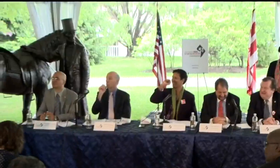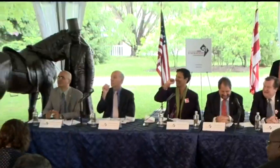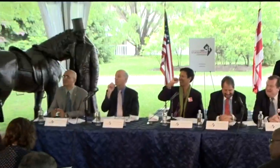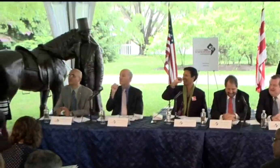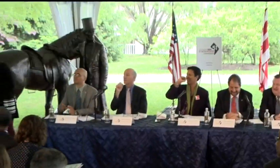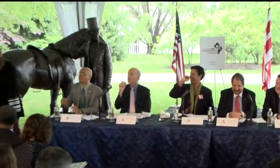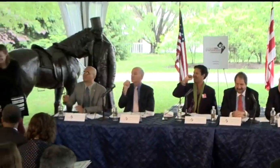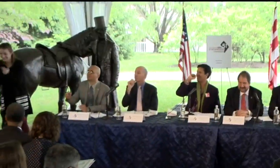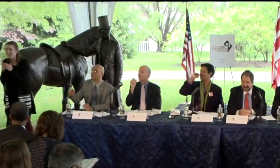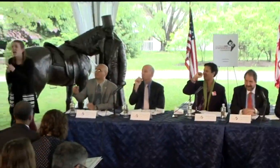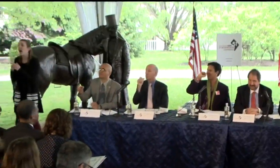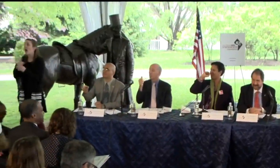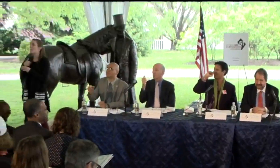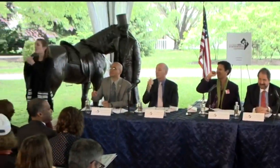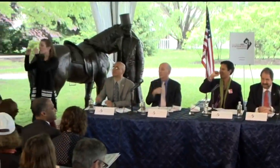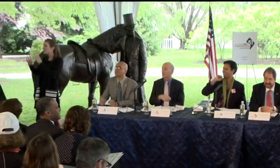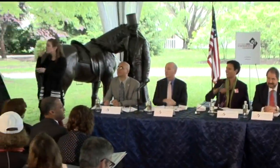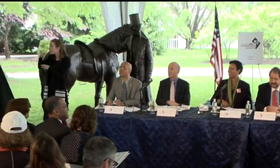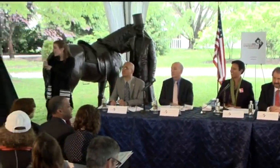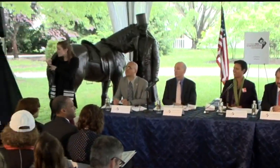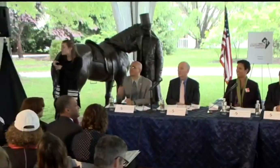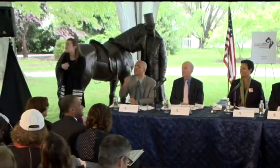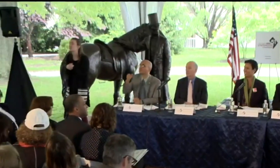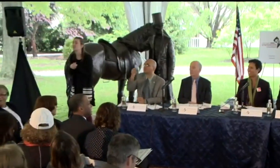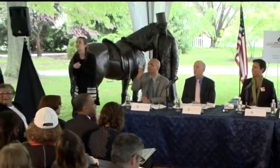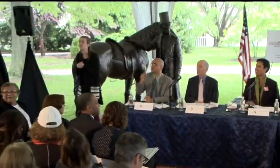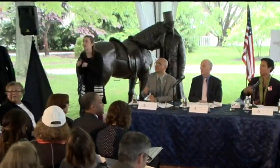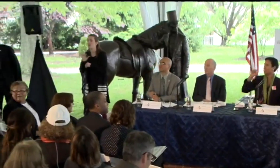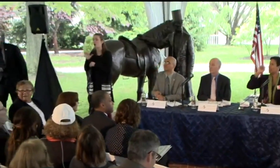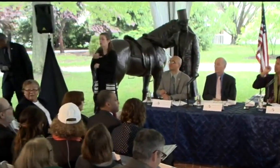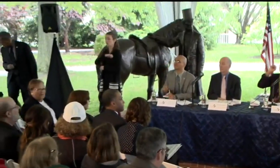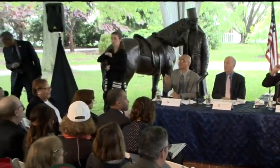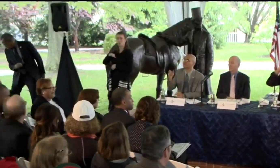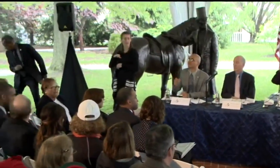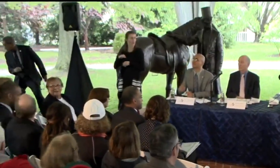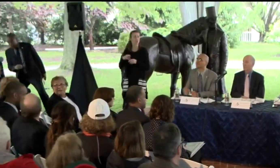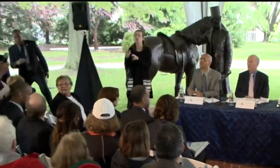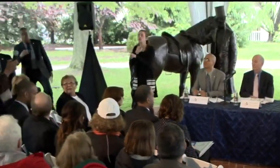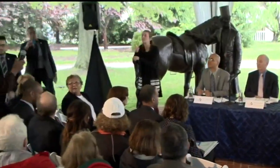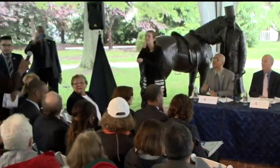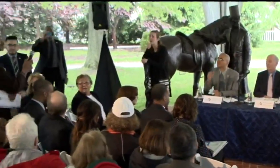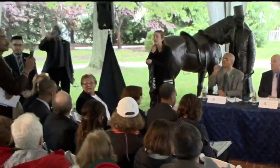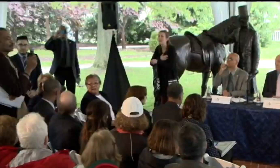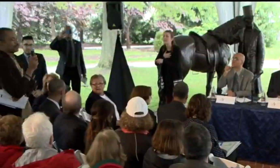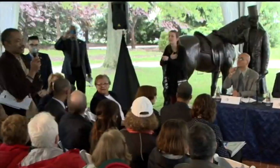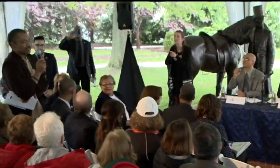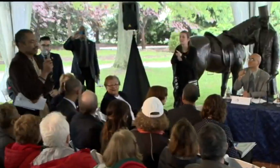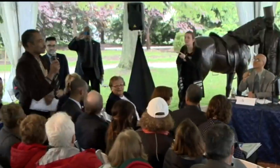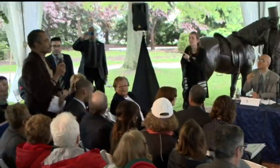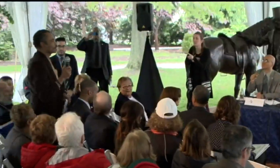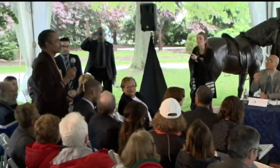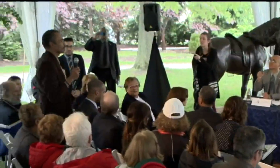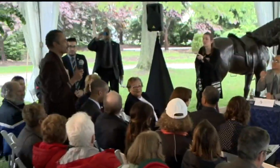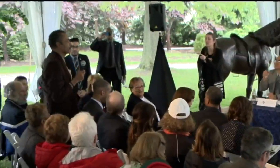MAURICE JACKSON FROM THE GEORGETOWN UNIVERSITY.